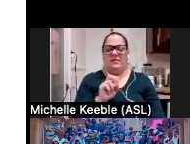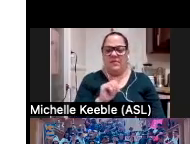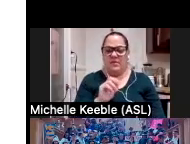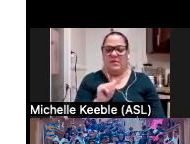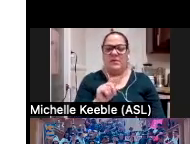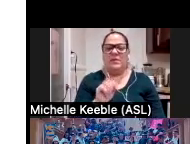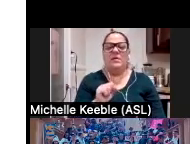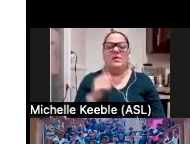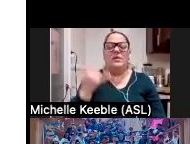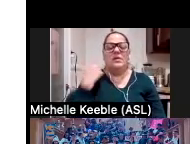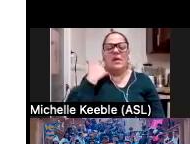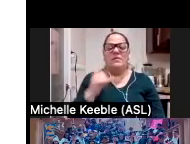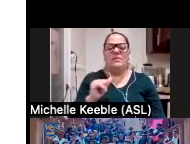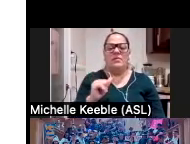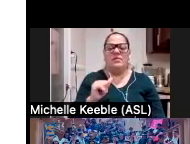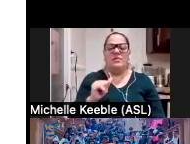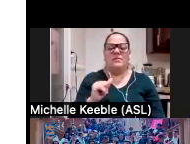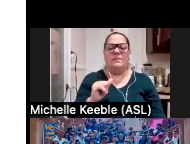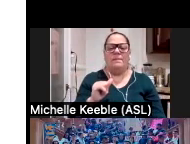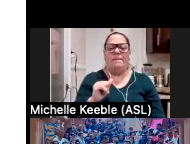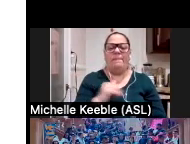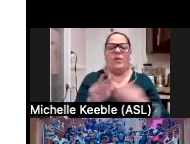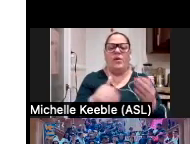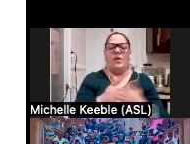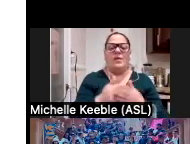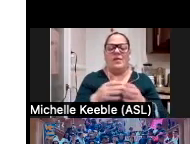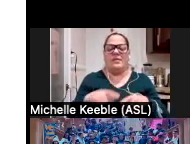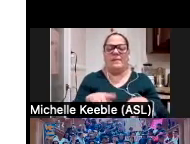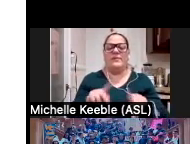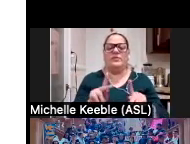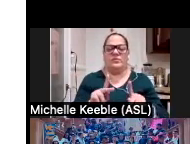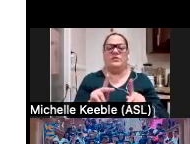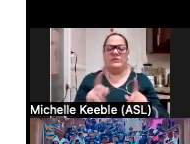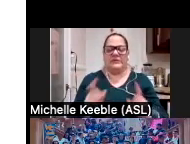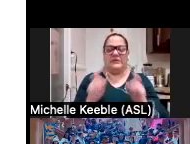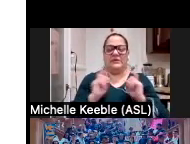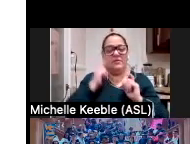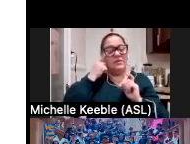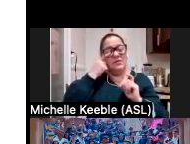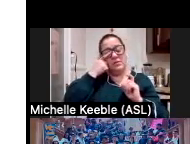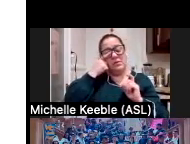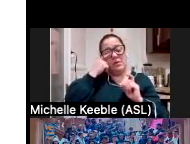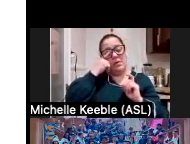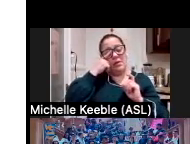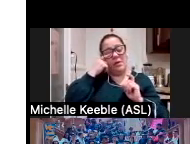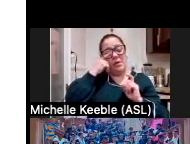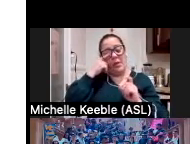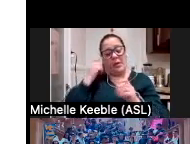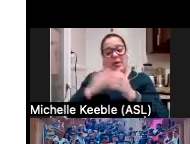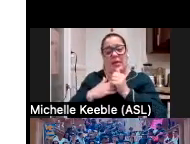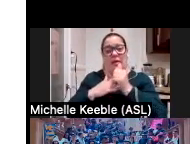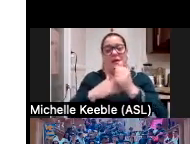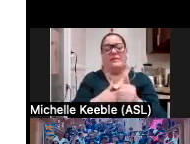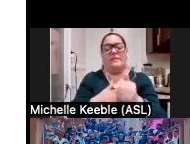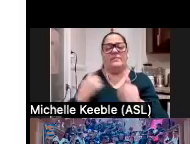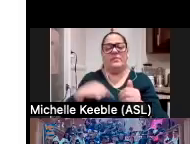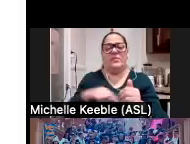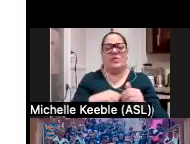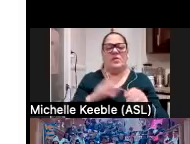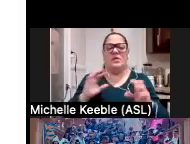California, San Diego, all had the opportunity to give us guidance on inclusive museum design. And,